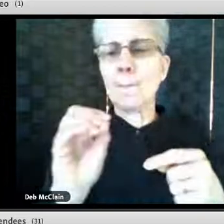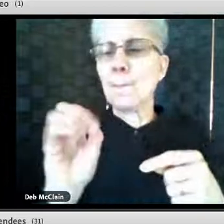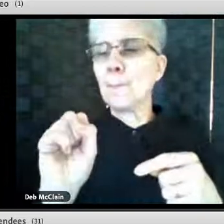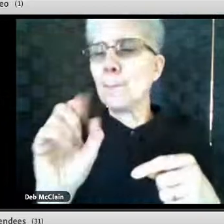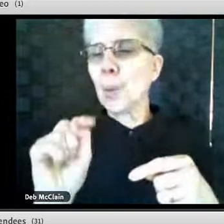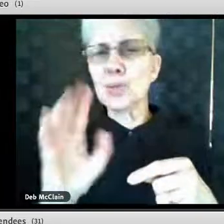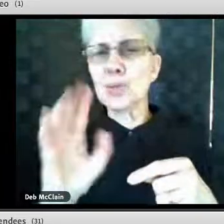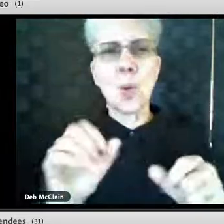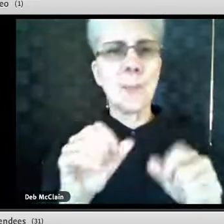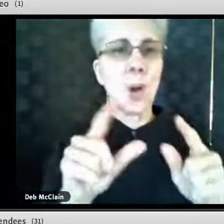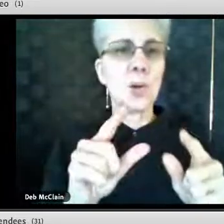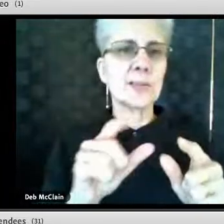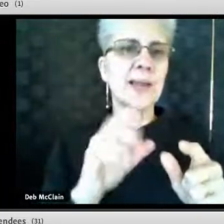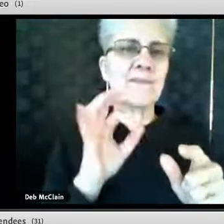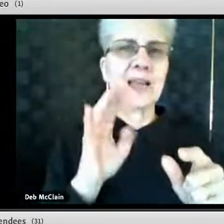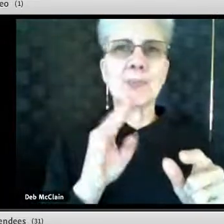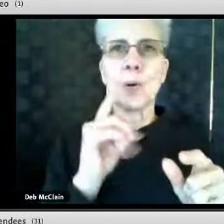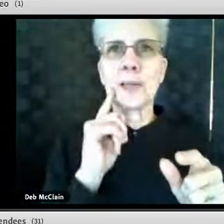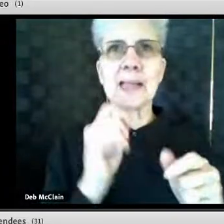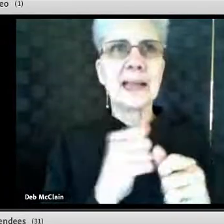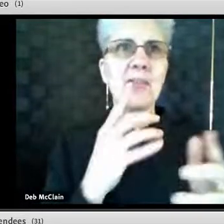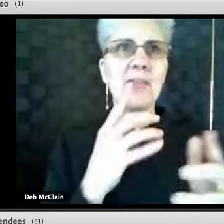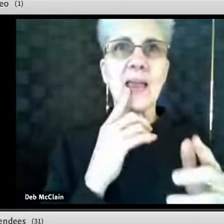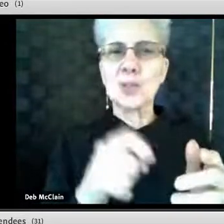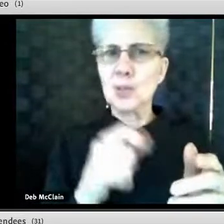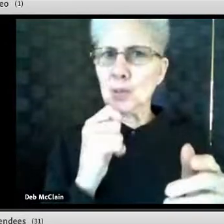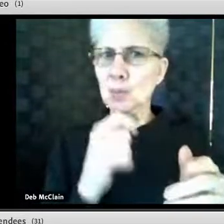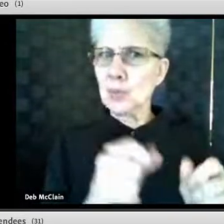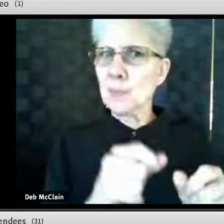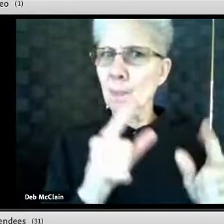This is the age-old question. Facebook is making this, like, everything I post is like,